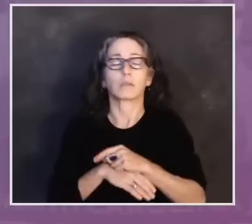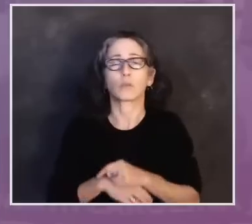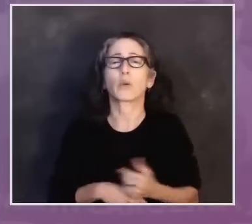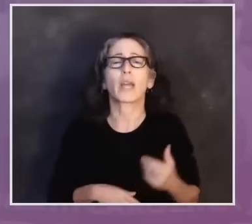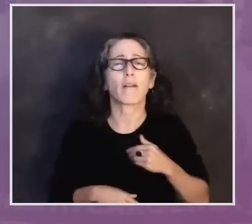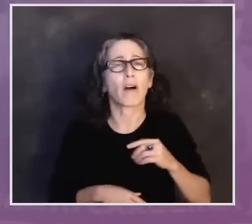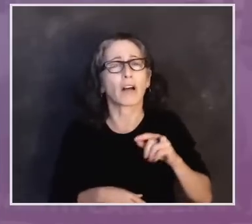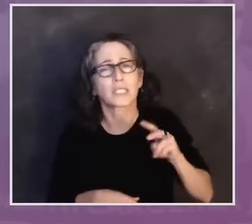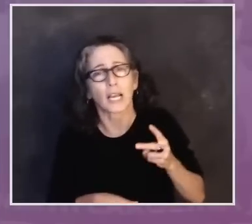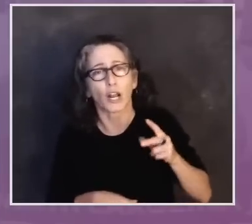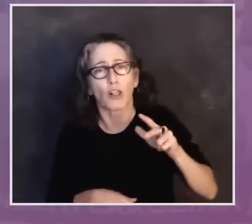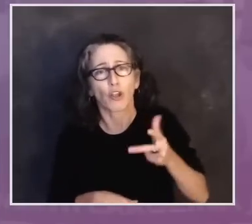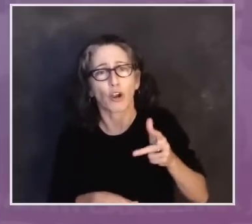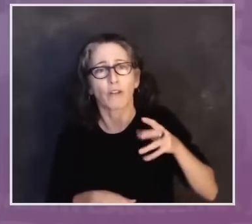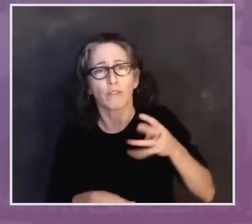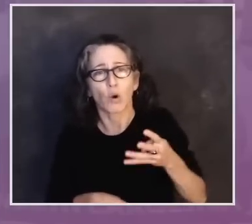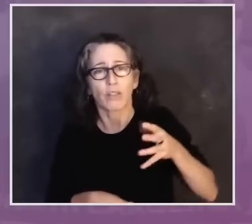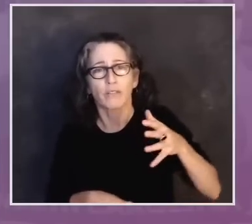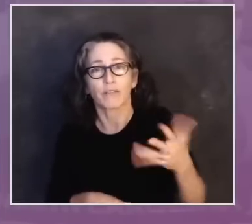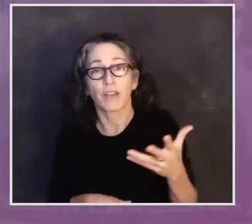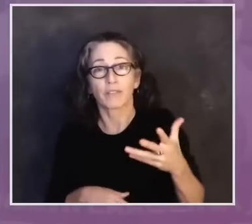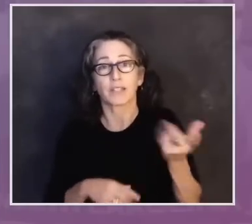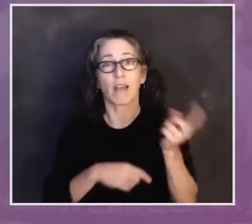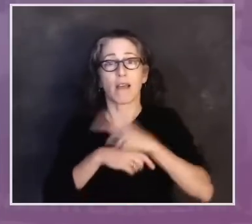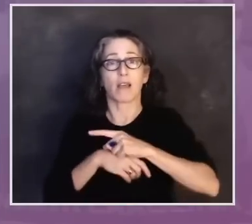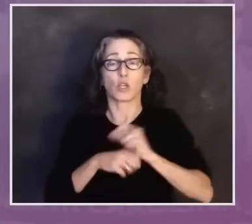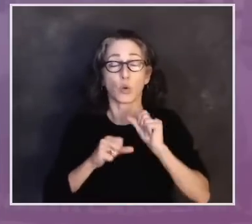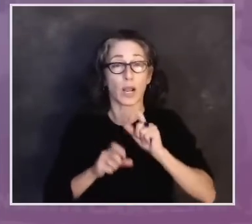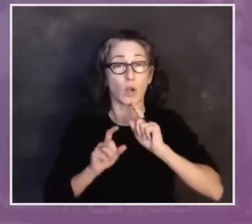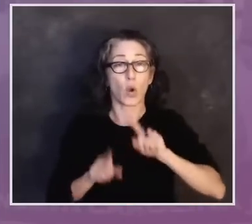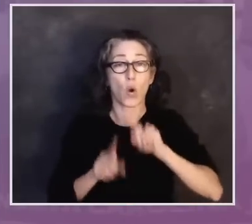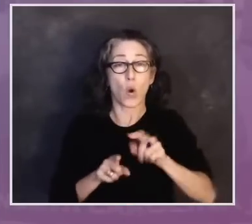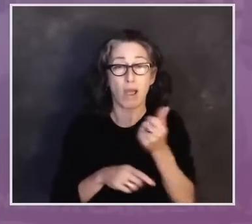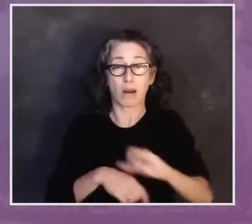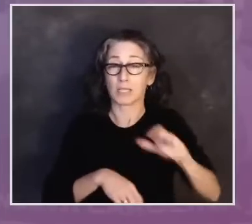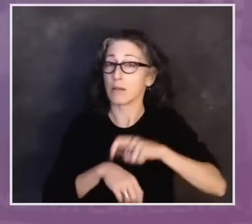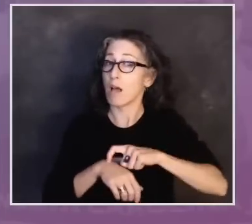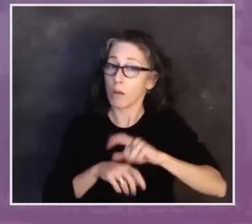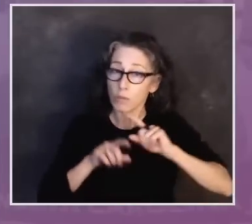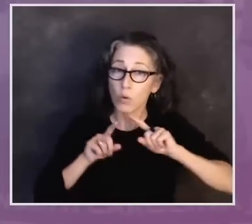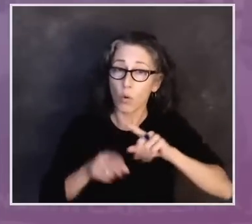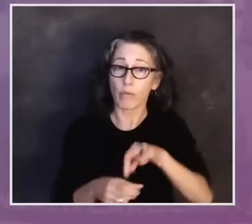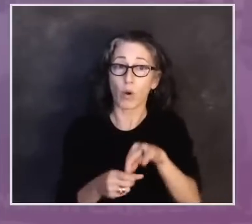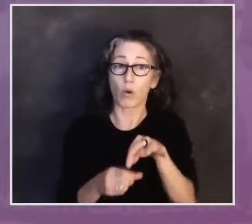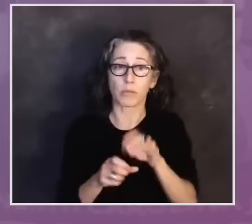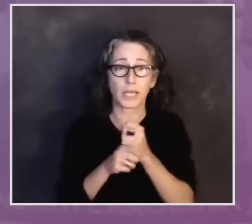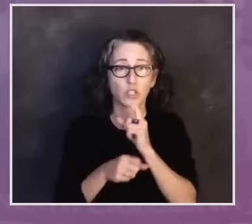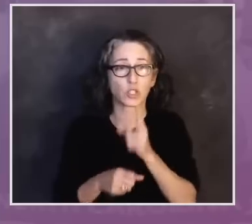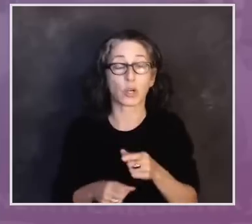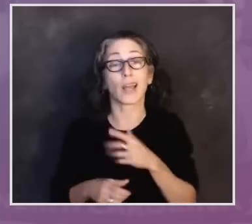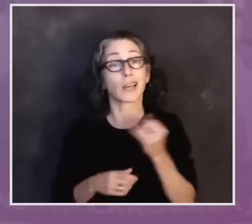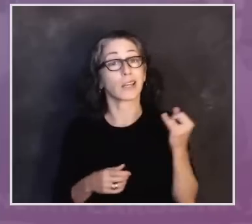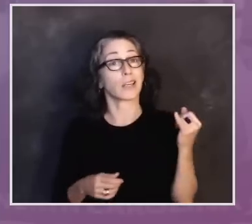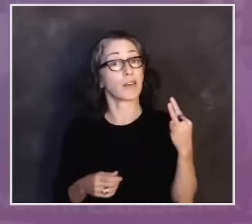PEOPLE LIKE TO COME OUT ON JUST THE FIRST DAY. THERE'S A SECOND AND A THIRD, ALL THE WAY UNTIL NOVEMBER THE